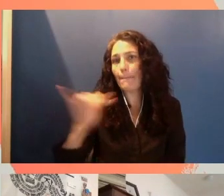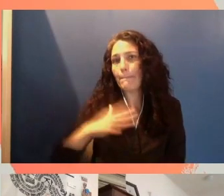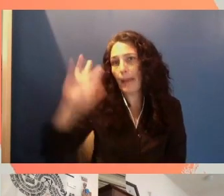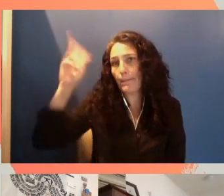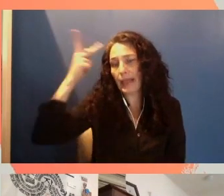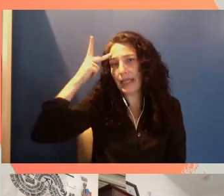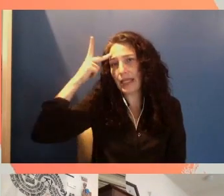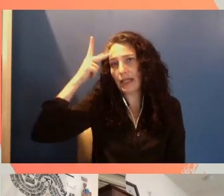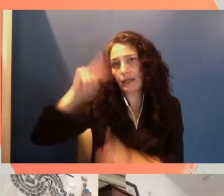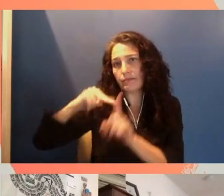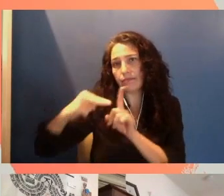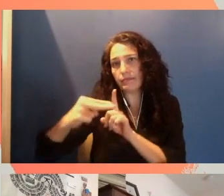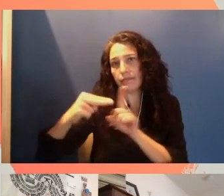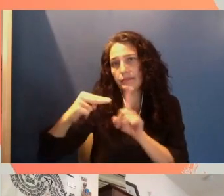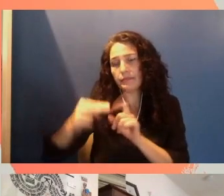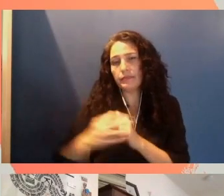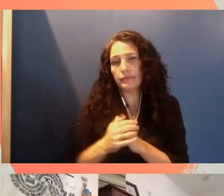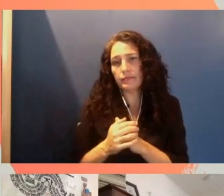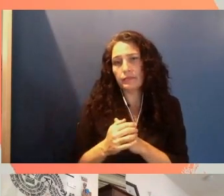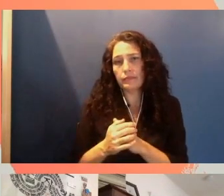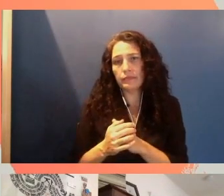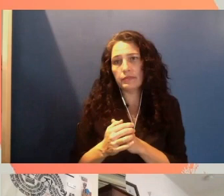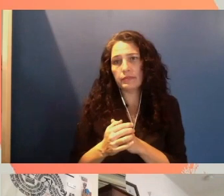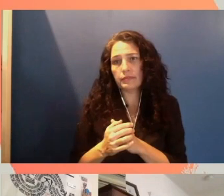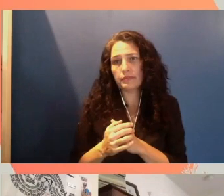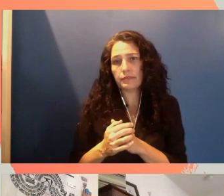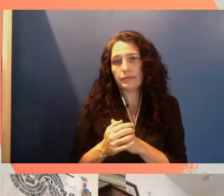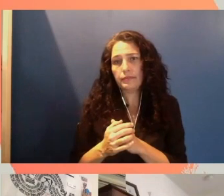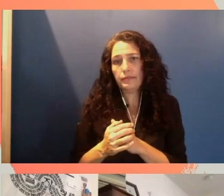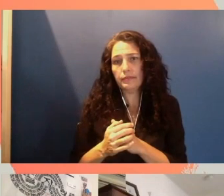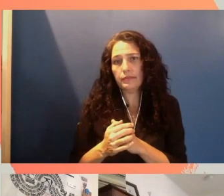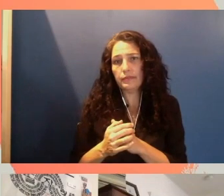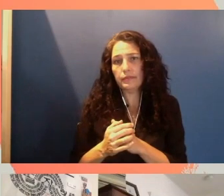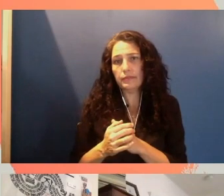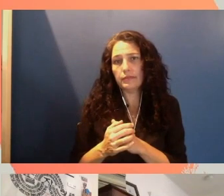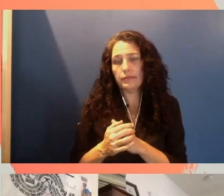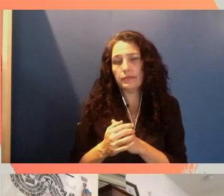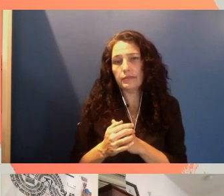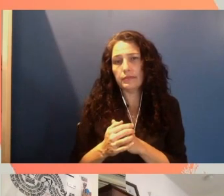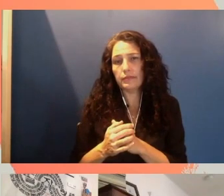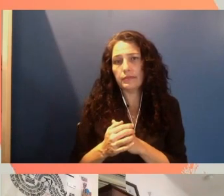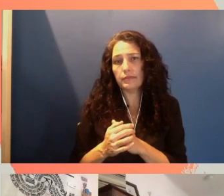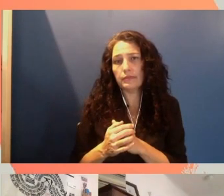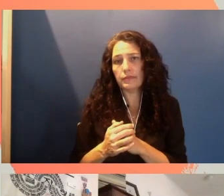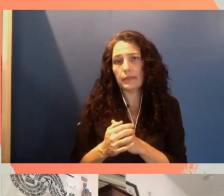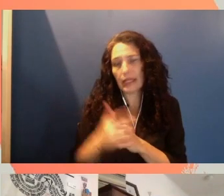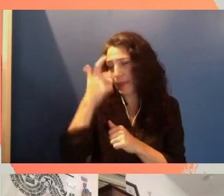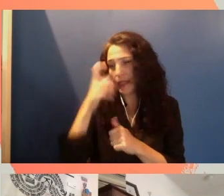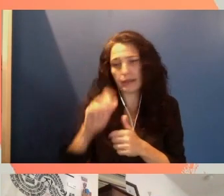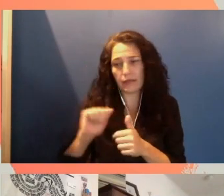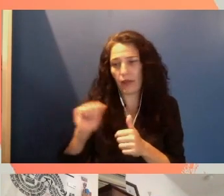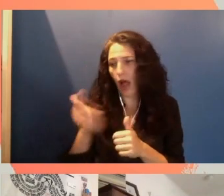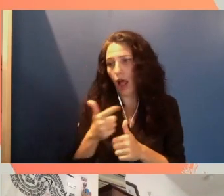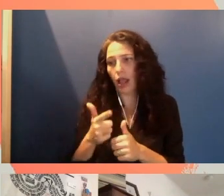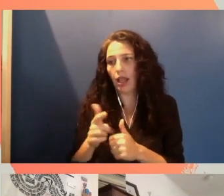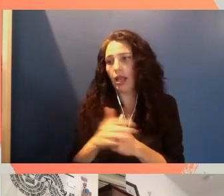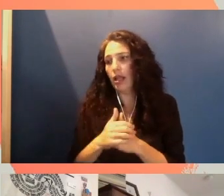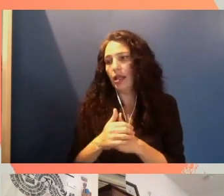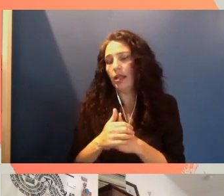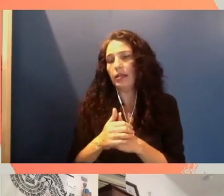is contained in the experiences and the shape and the color and the history that I come from, right?